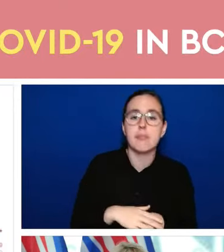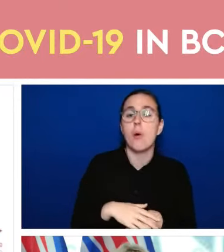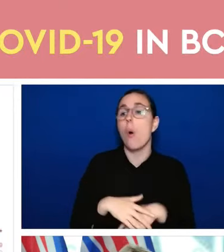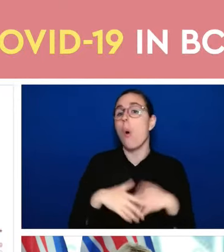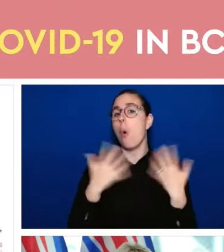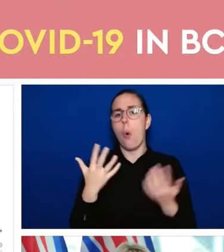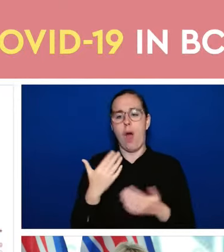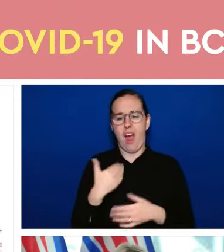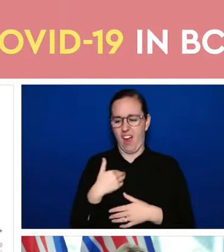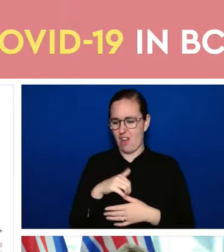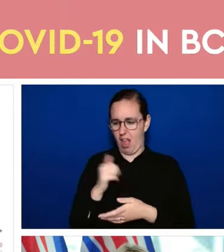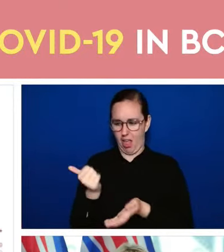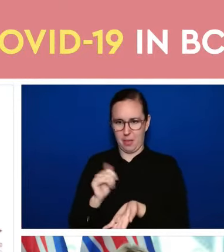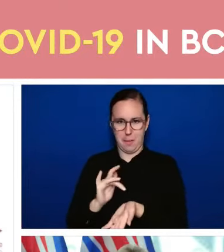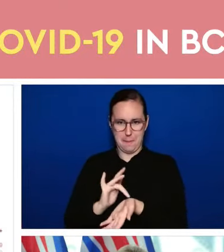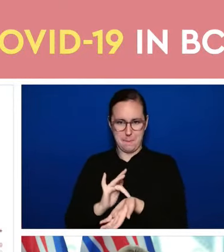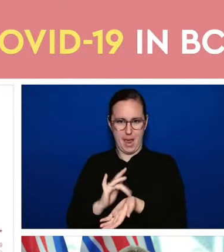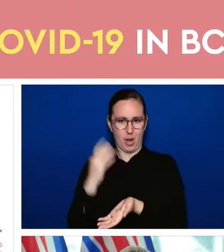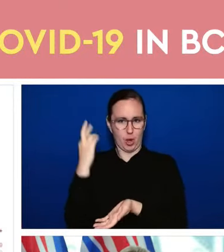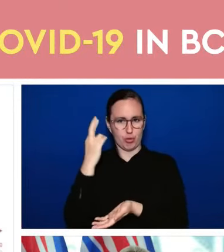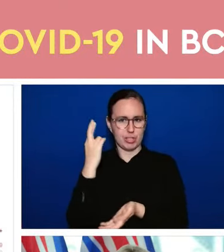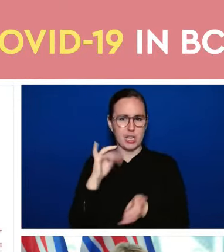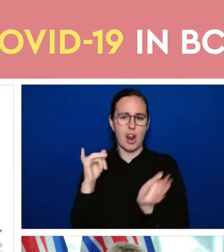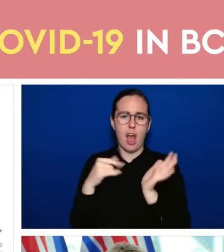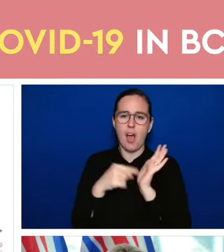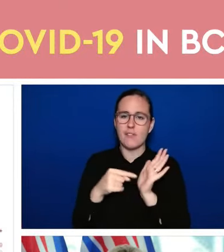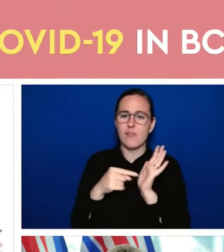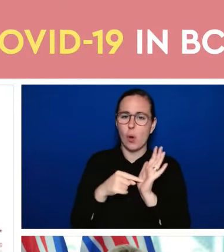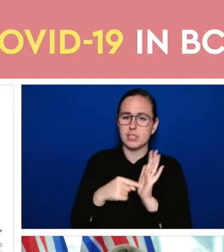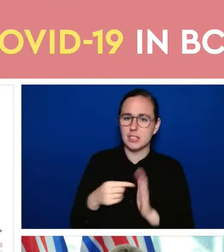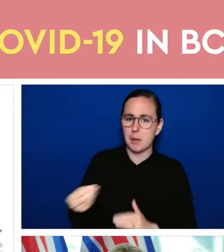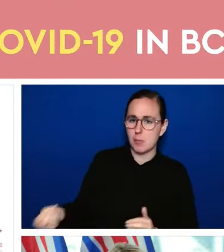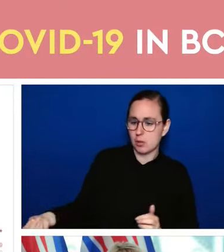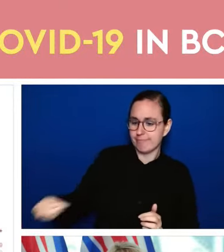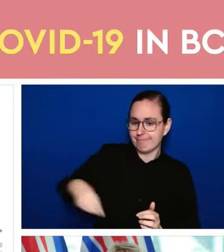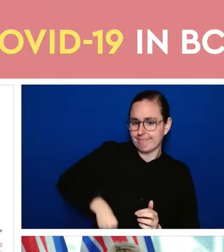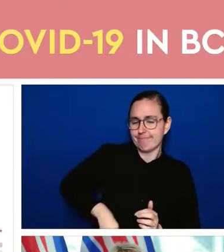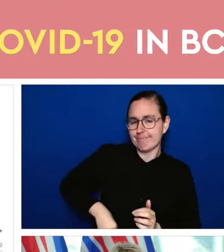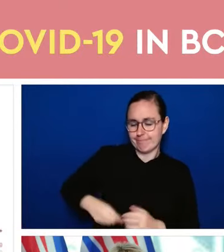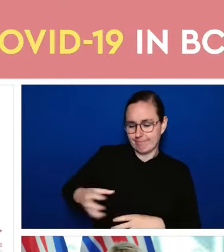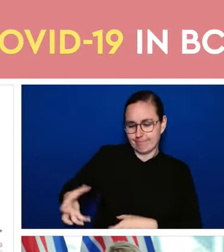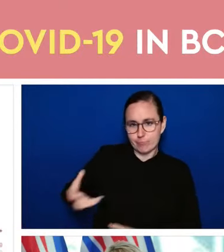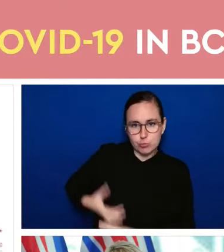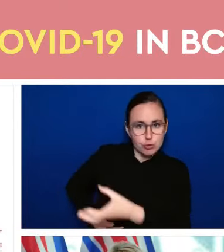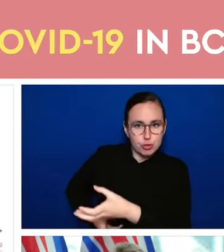why we had our spring booster dose of that needed. Impact of